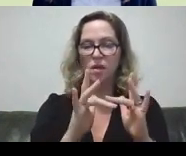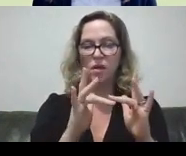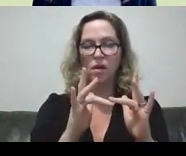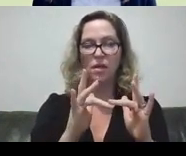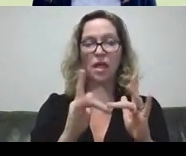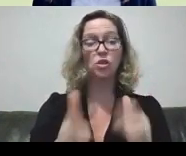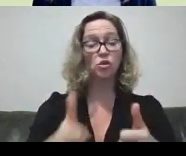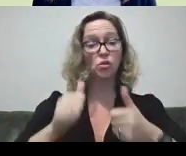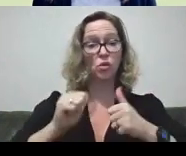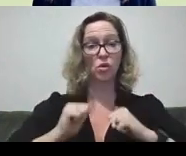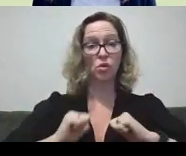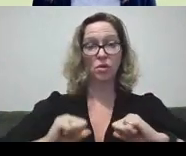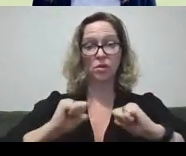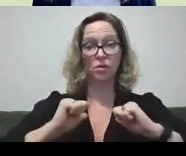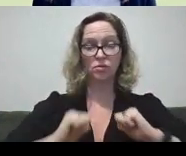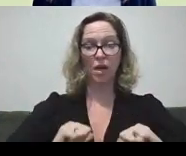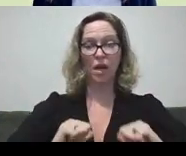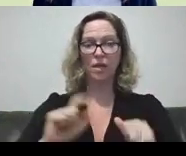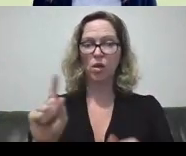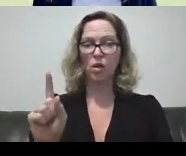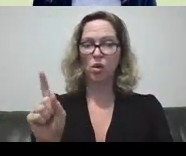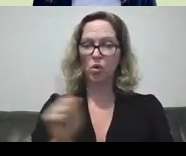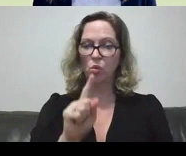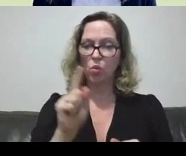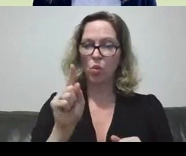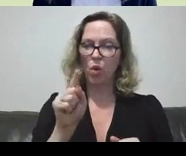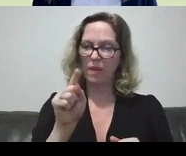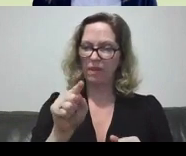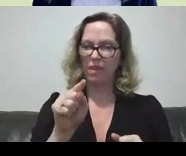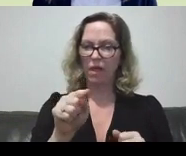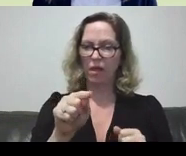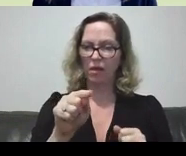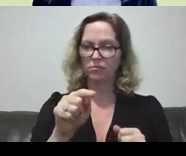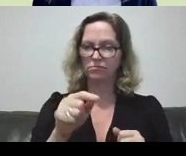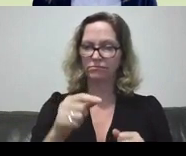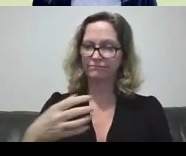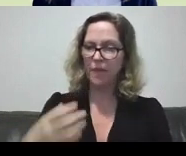can expect of workers and their obligations there is also an in